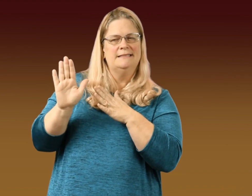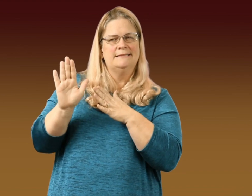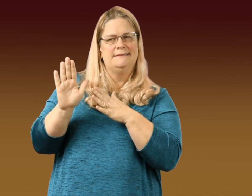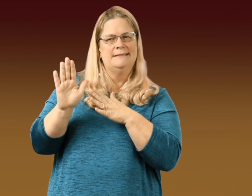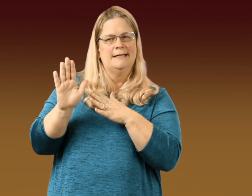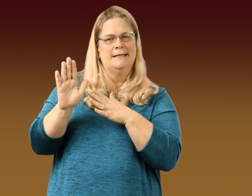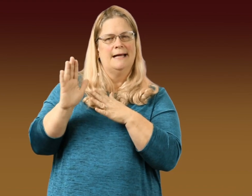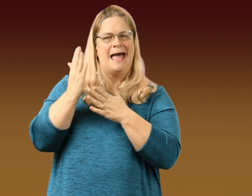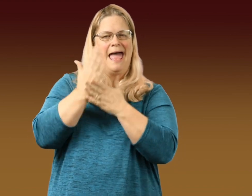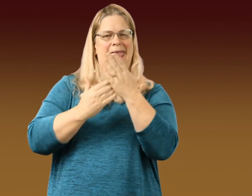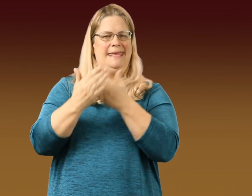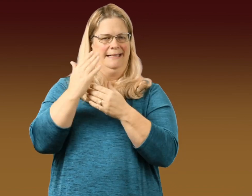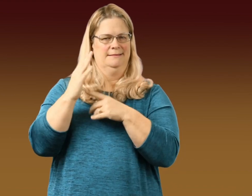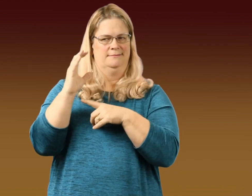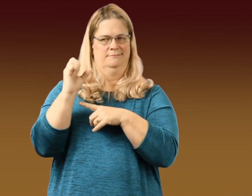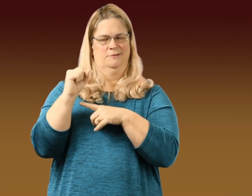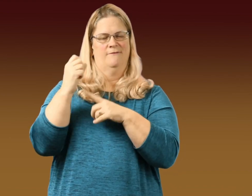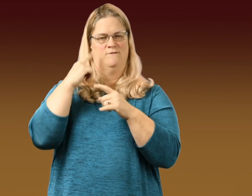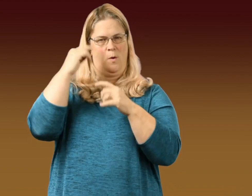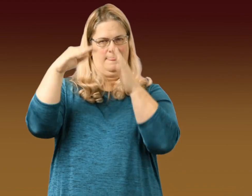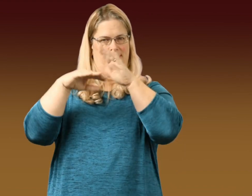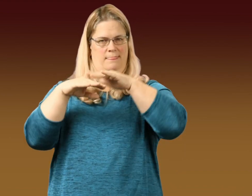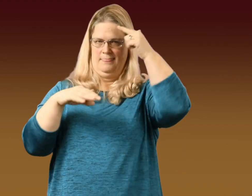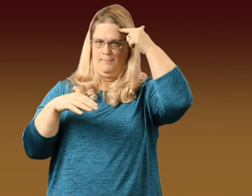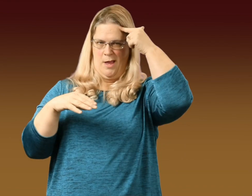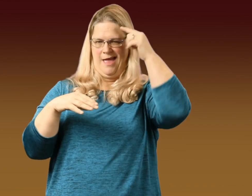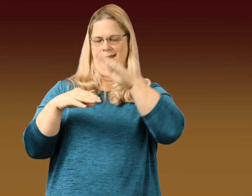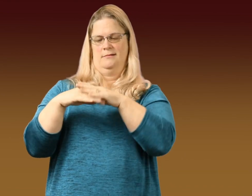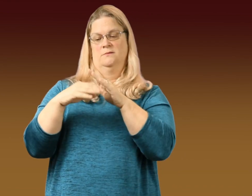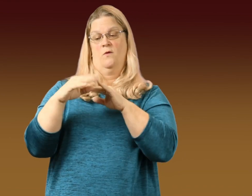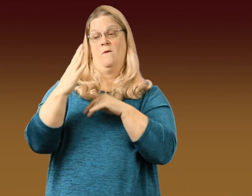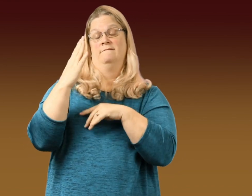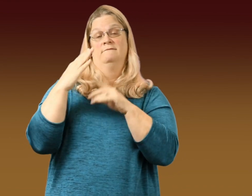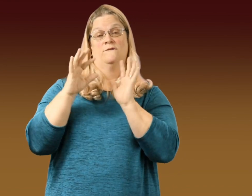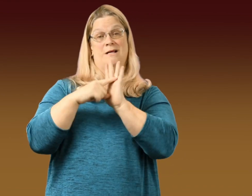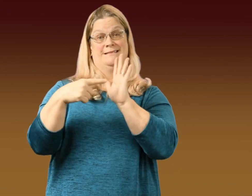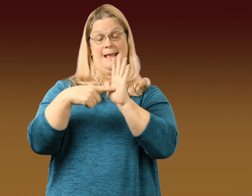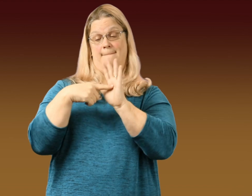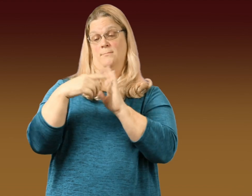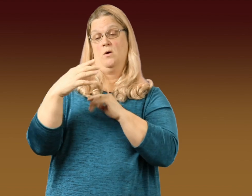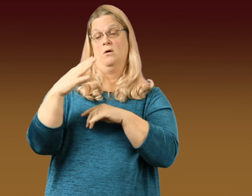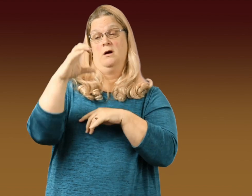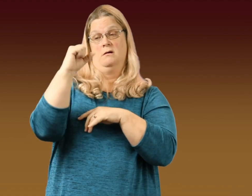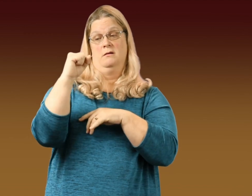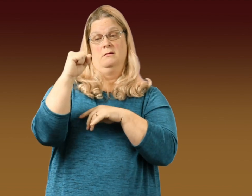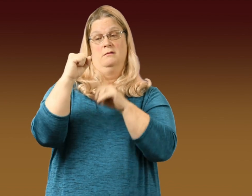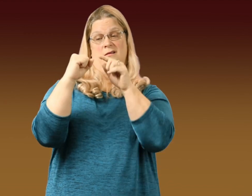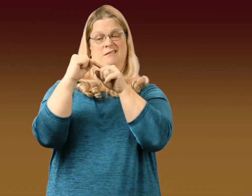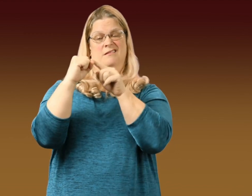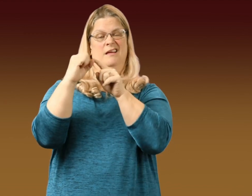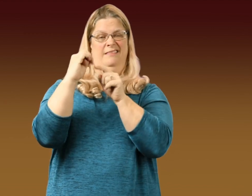So I will use some of his hand shape model for the brain.